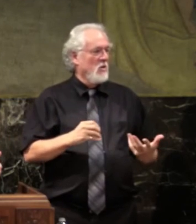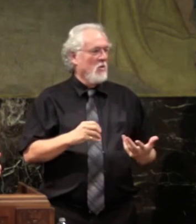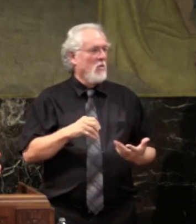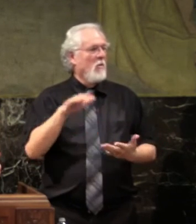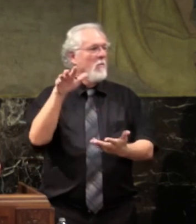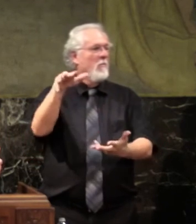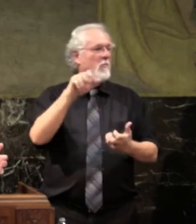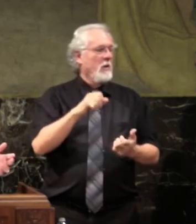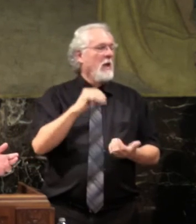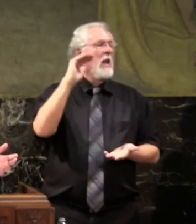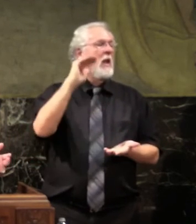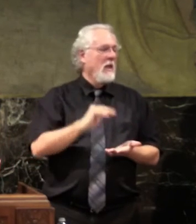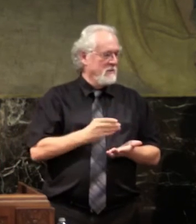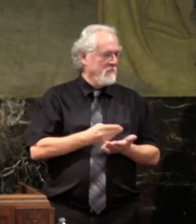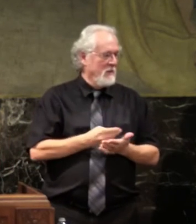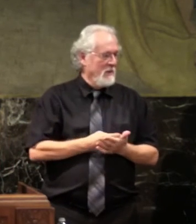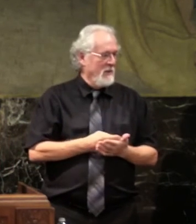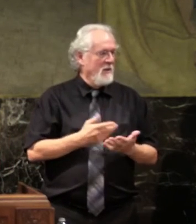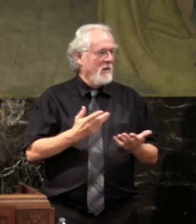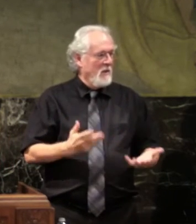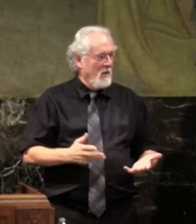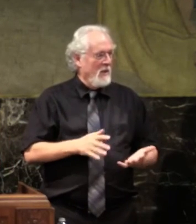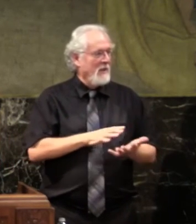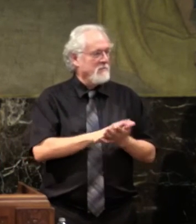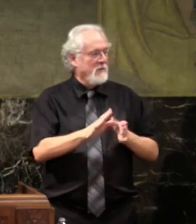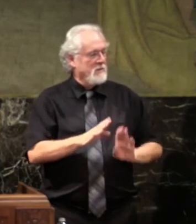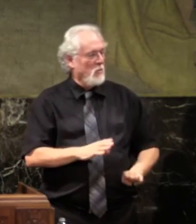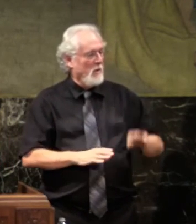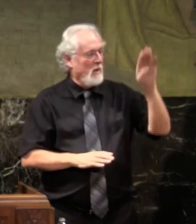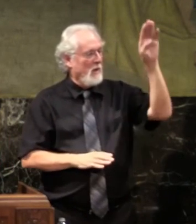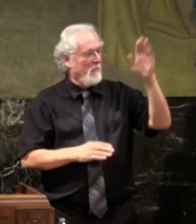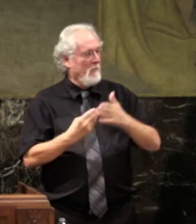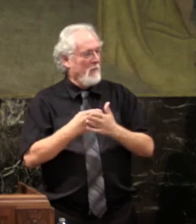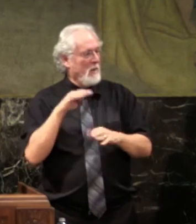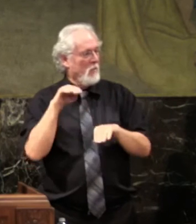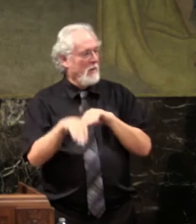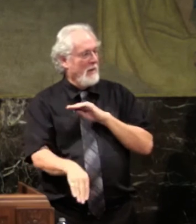revenue and they their expenses went up the revenue went down their ability